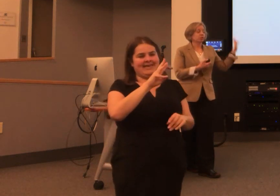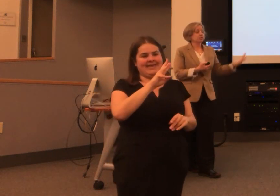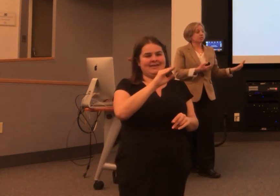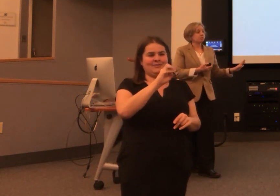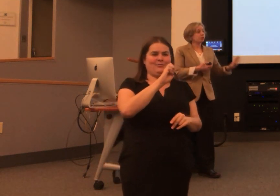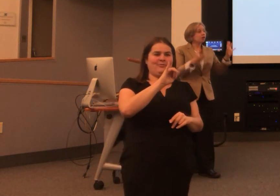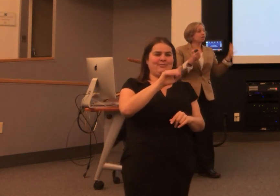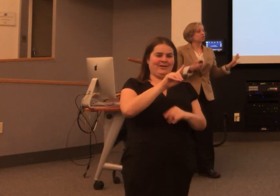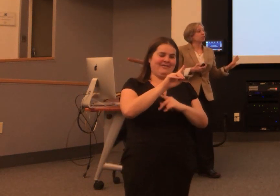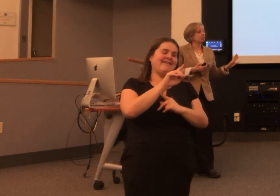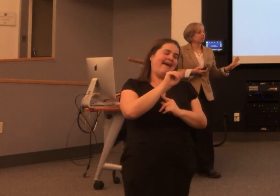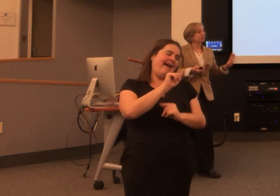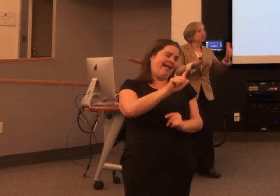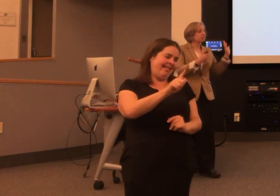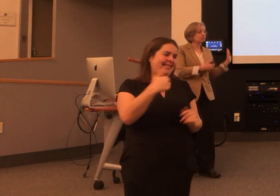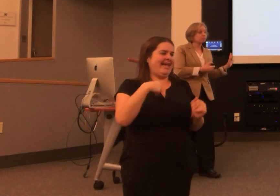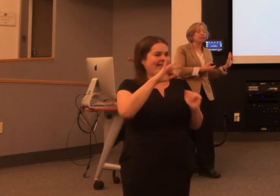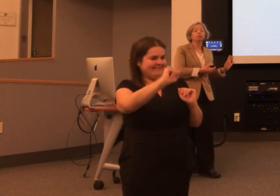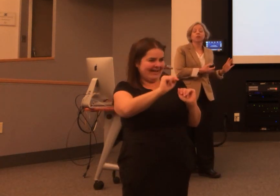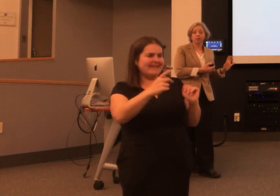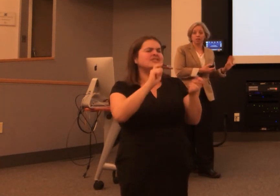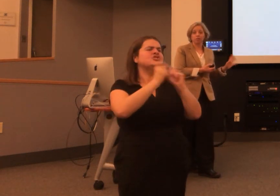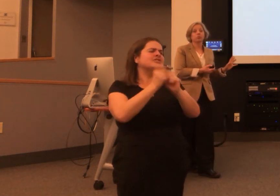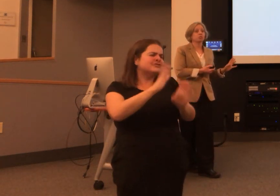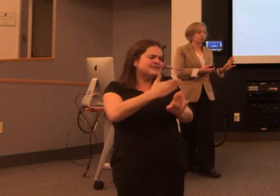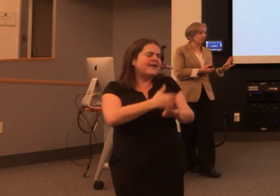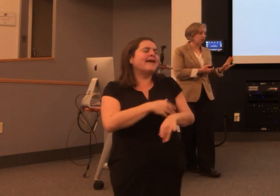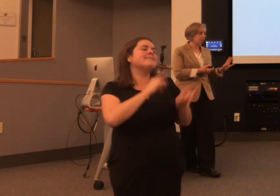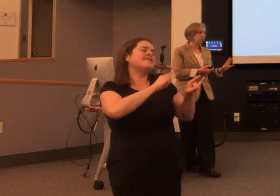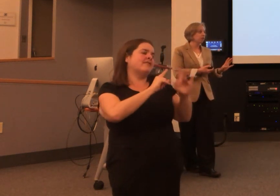He took the same song, he changed the lyrics, he's making fun of the original song.